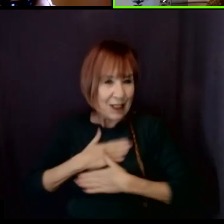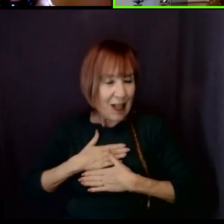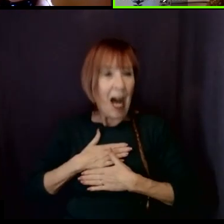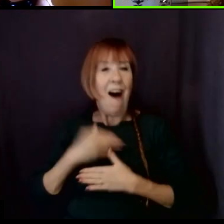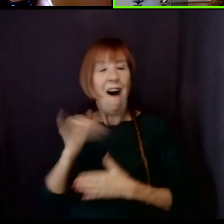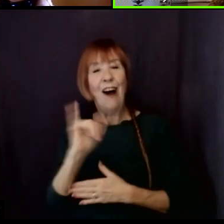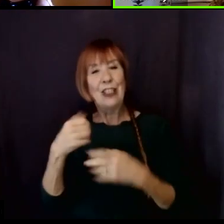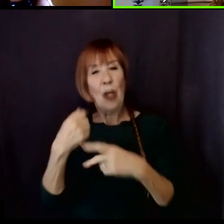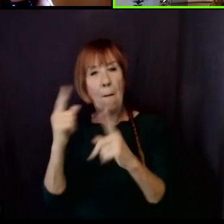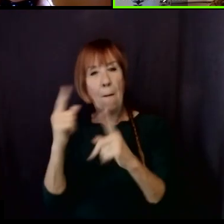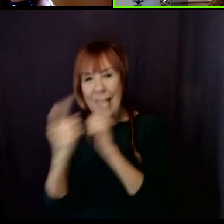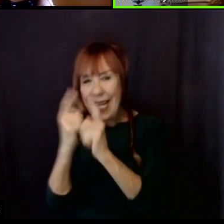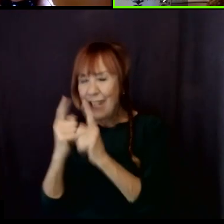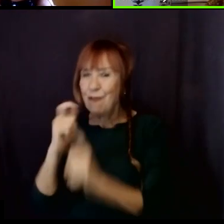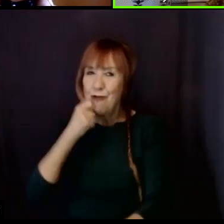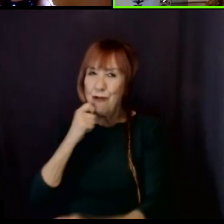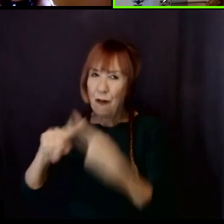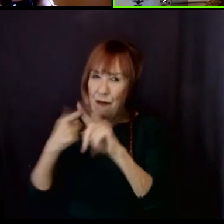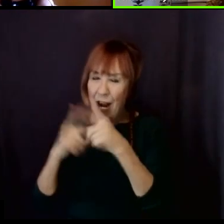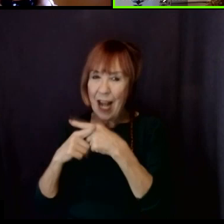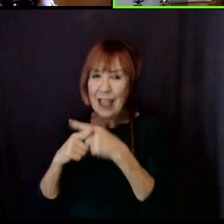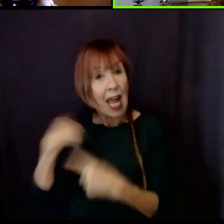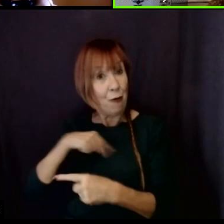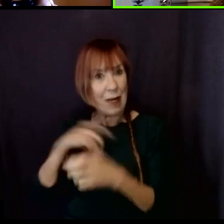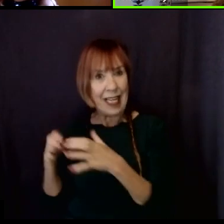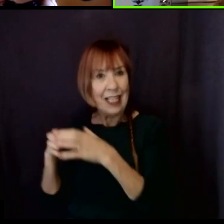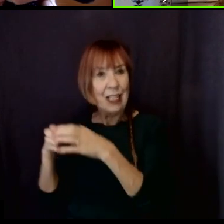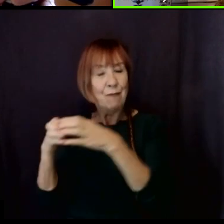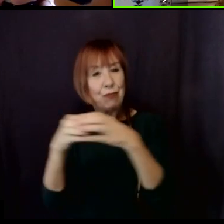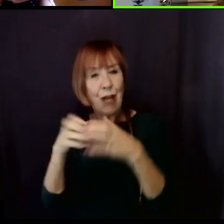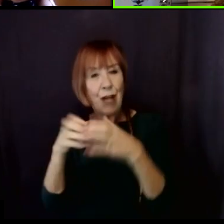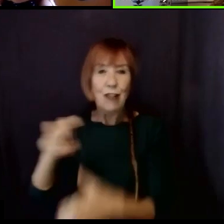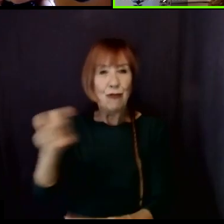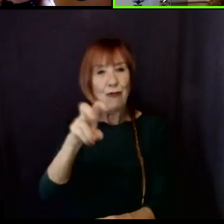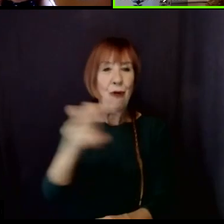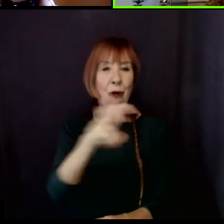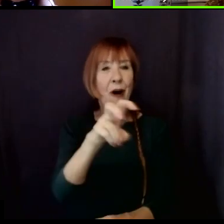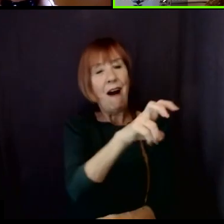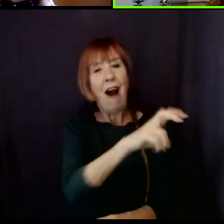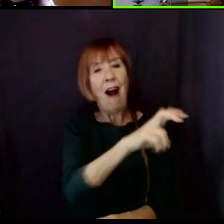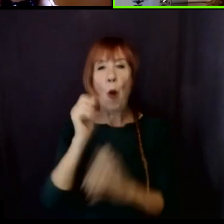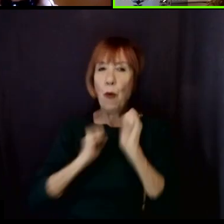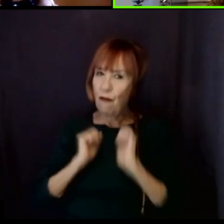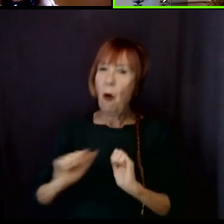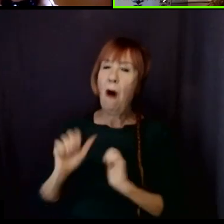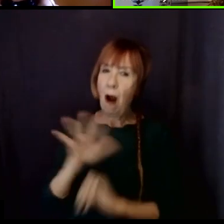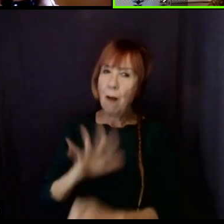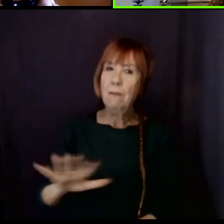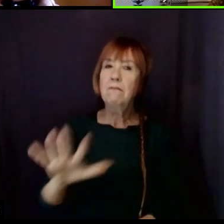And three, we got to tour a little bit performing around the country and then things